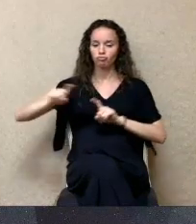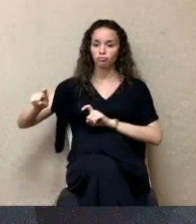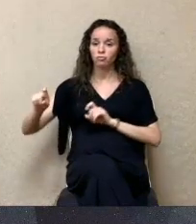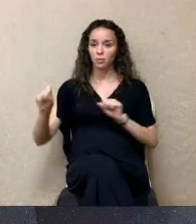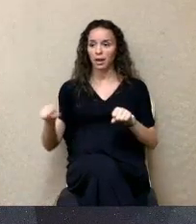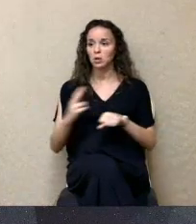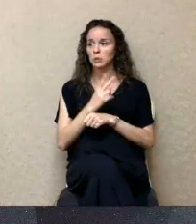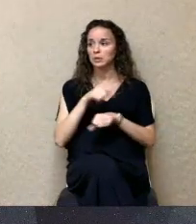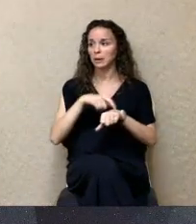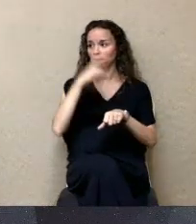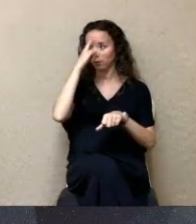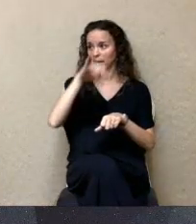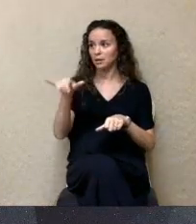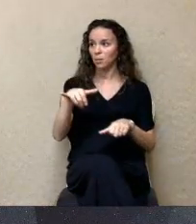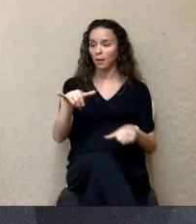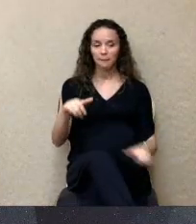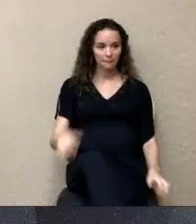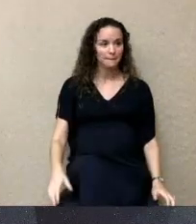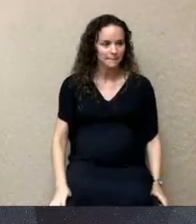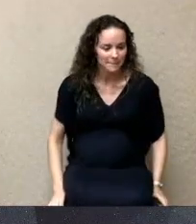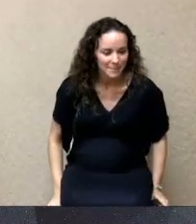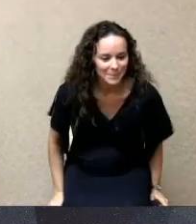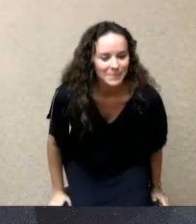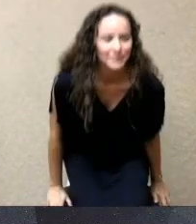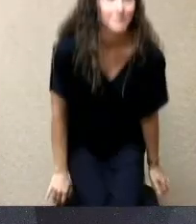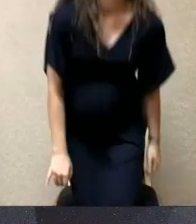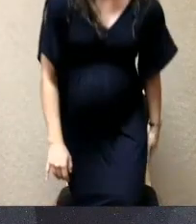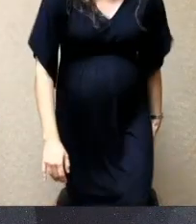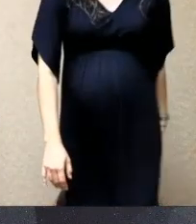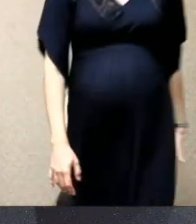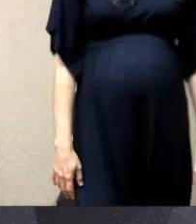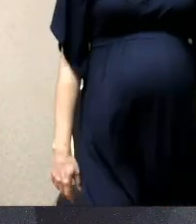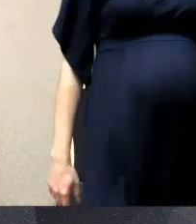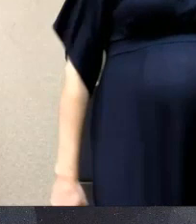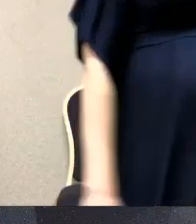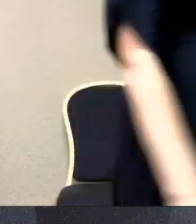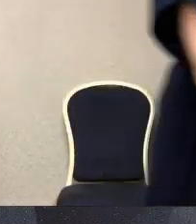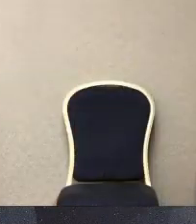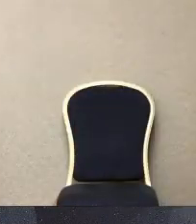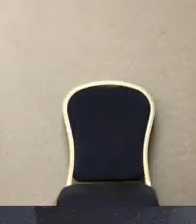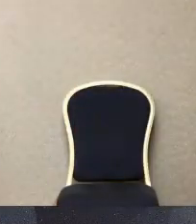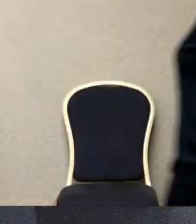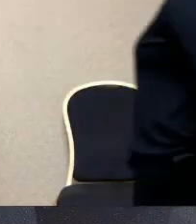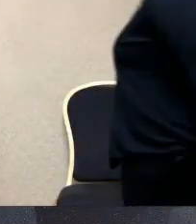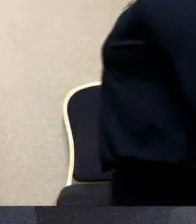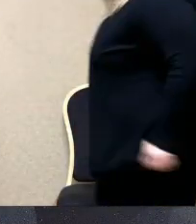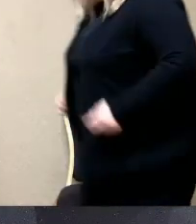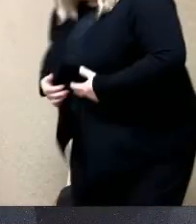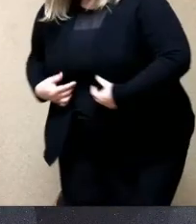for that as well. So, I'll take questions one by one and let me run to give